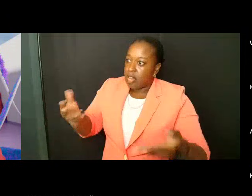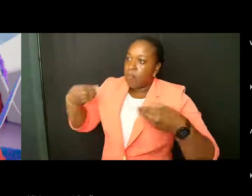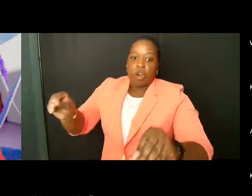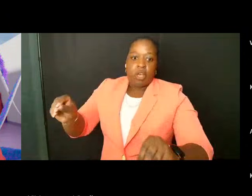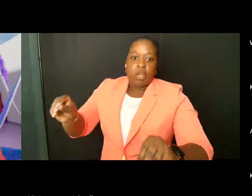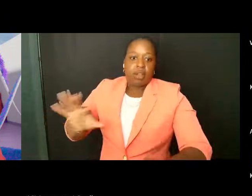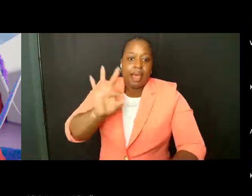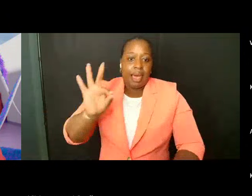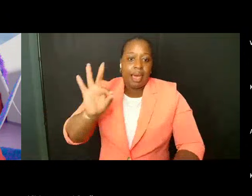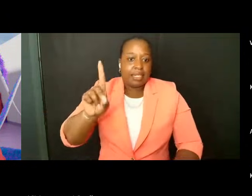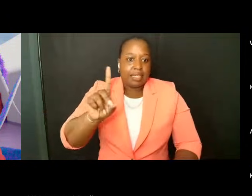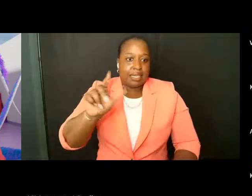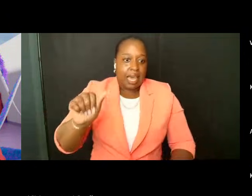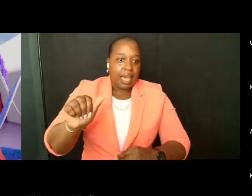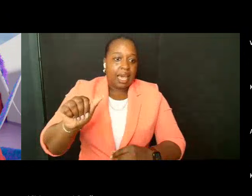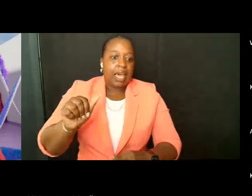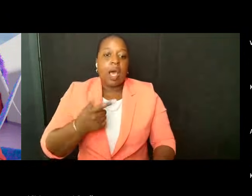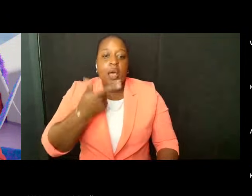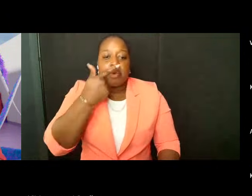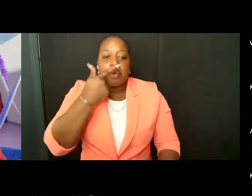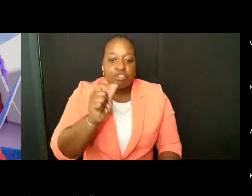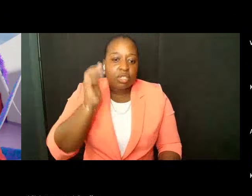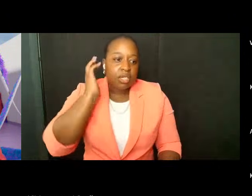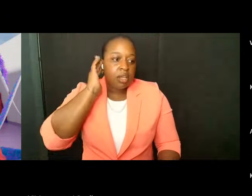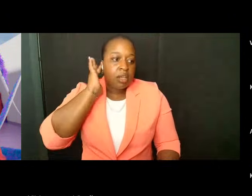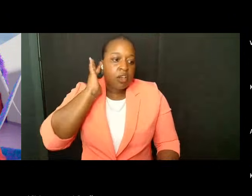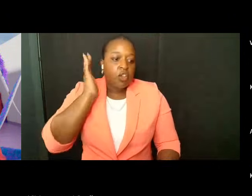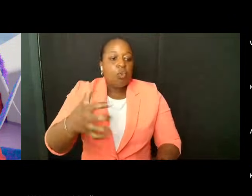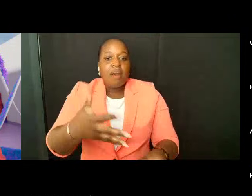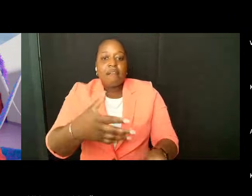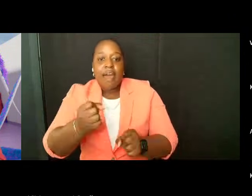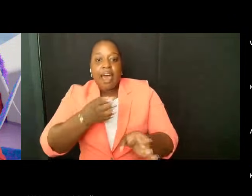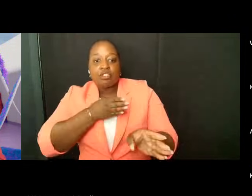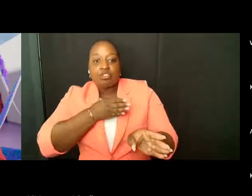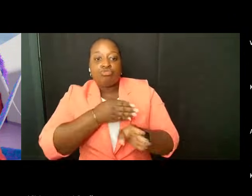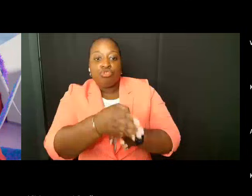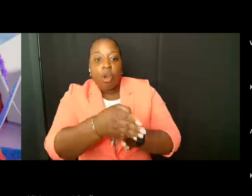interested -- feels this too. You have the Fast Track program. There's -- you know,